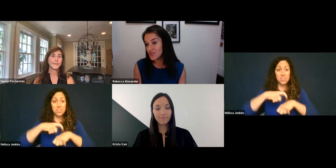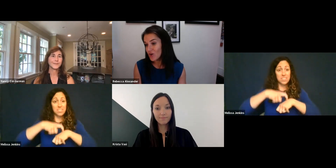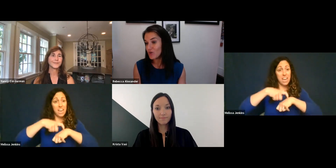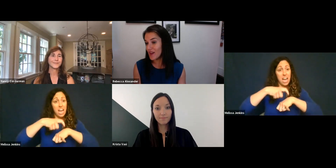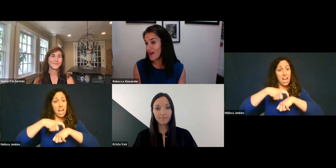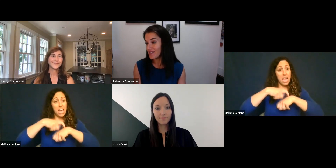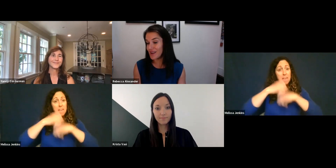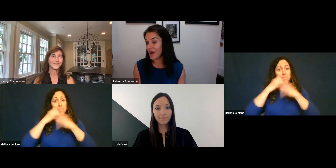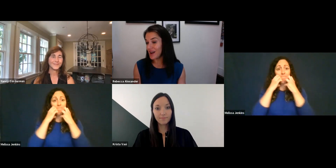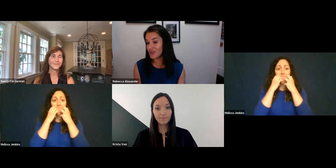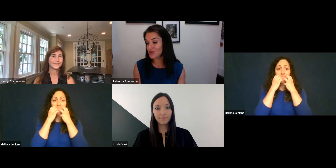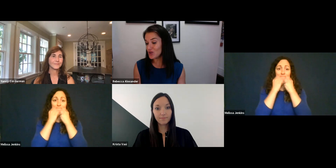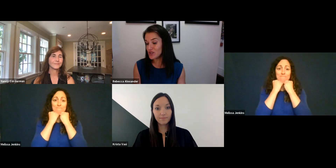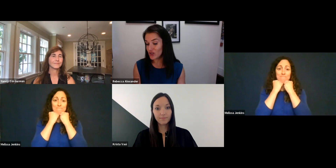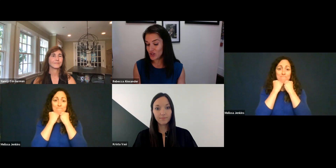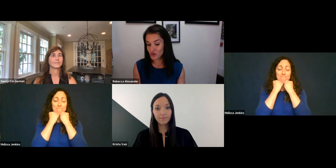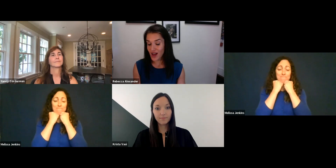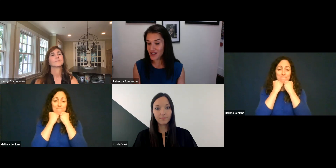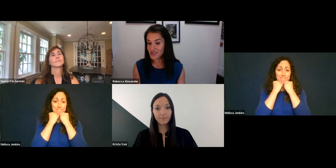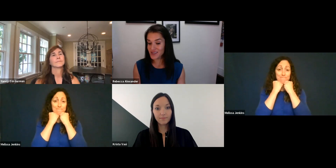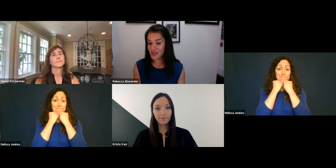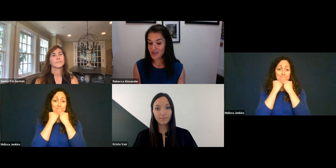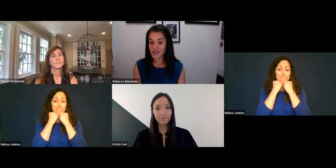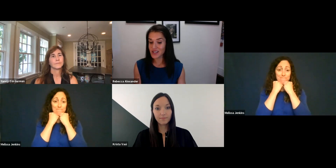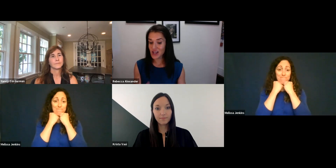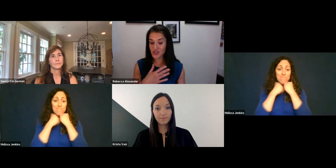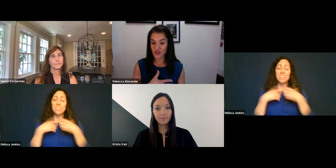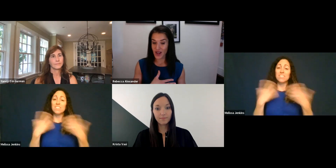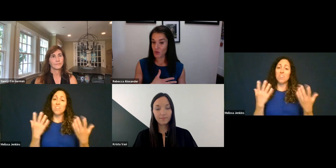So yeah. And I can also tell you lastly that yesterday I